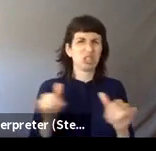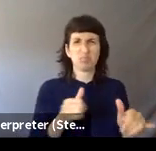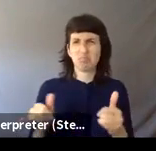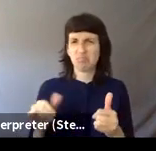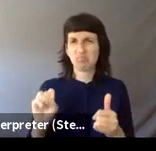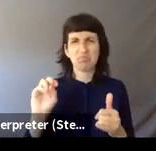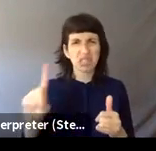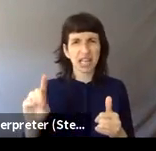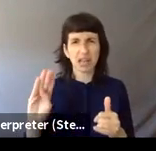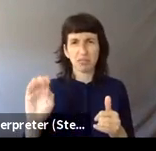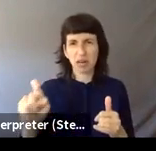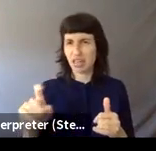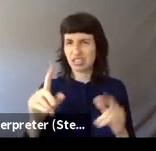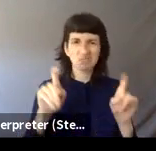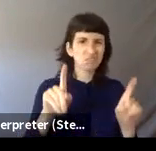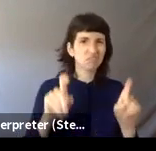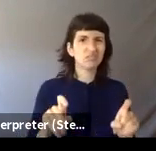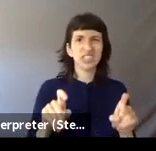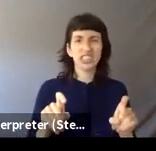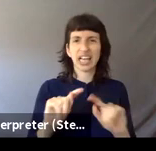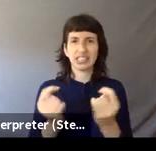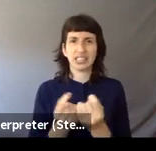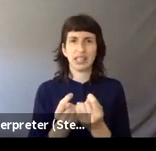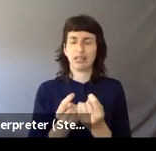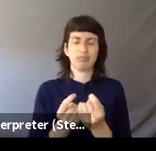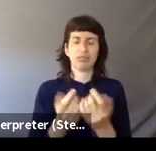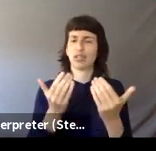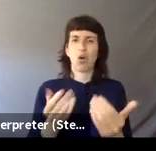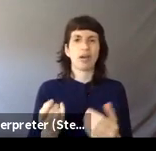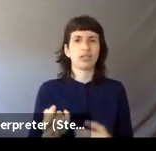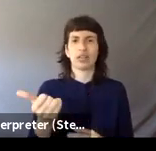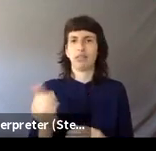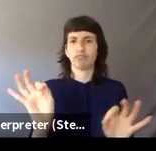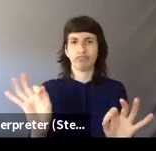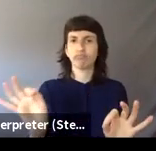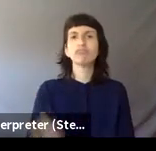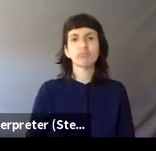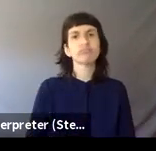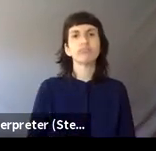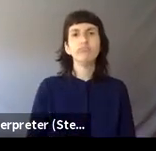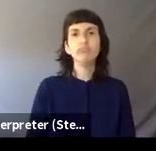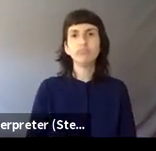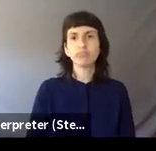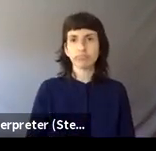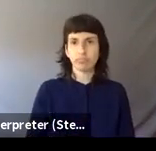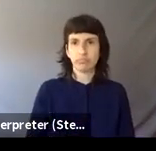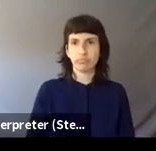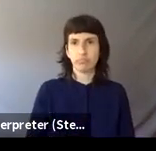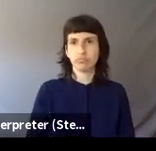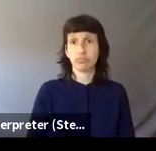If you have students in a Team when when a you delete it, all of the content and grades, everything from that Team will be deleted. So just a cautionary note before you delete things.